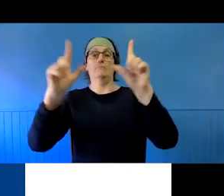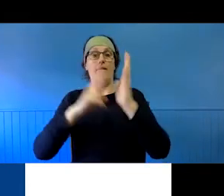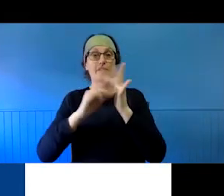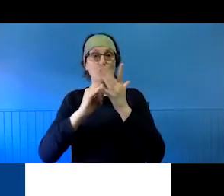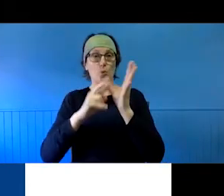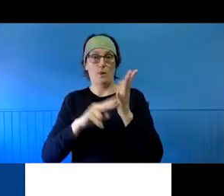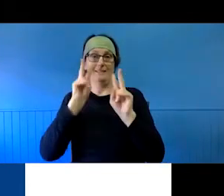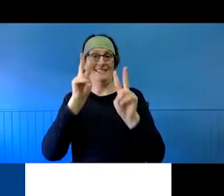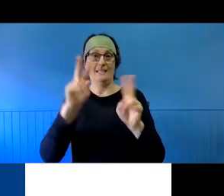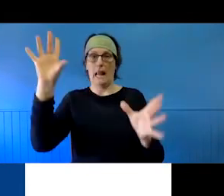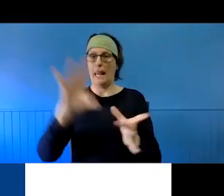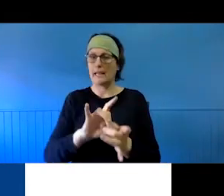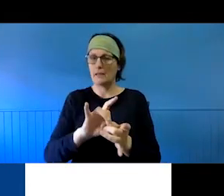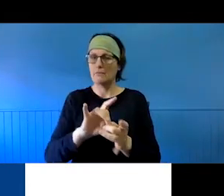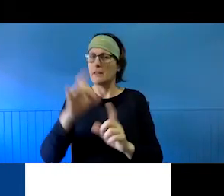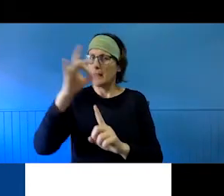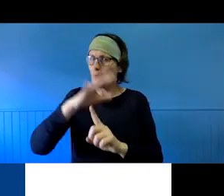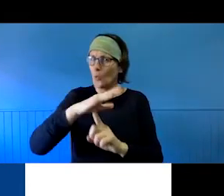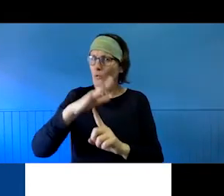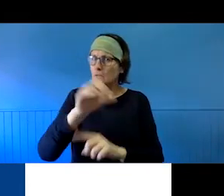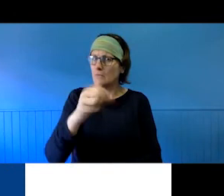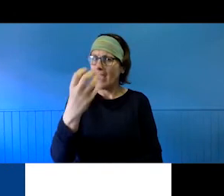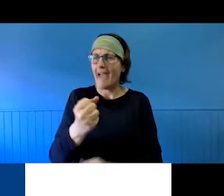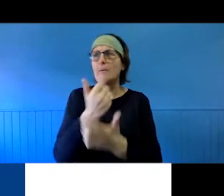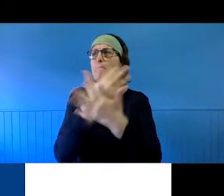There are a lot of learning theories